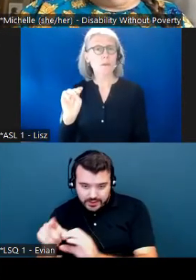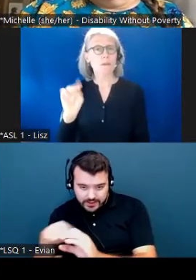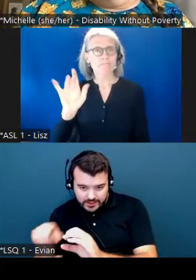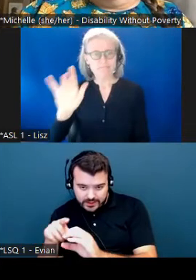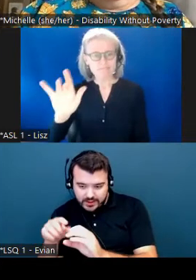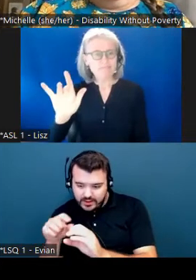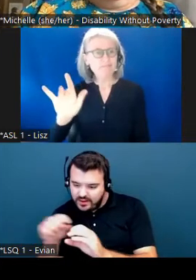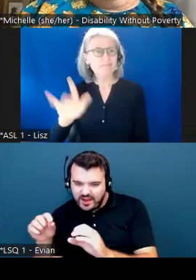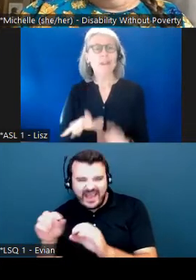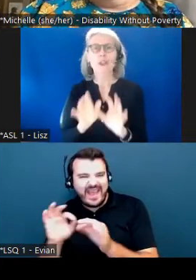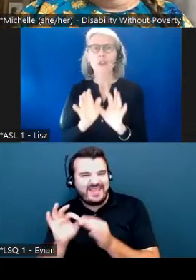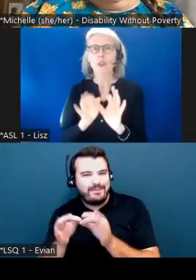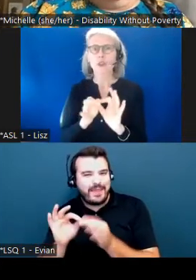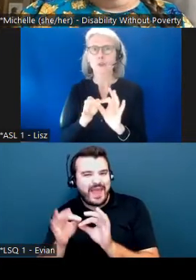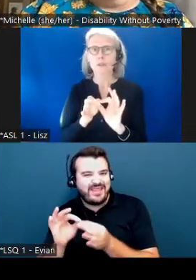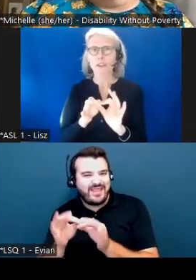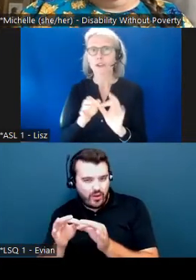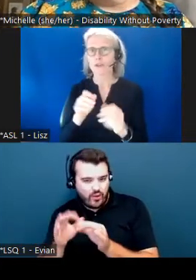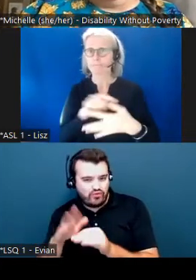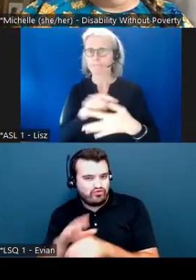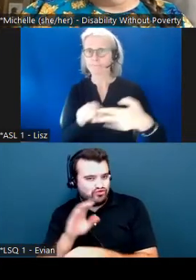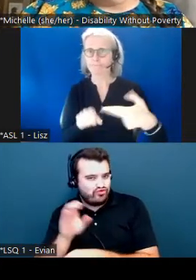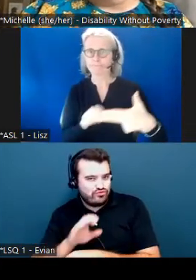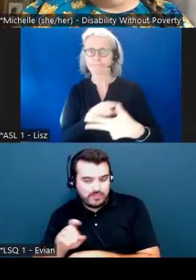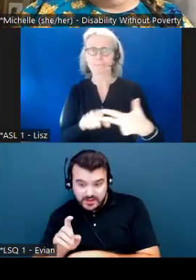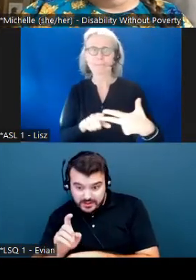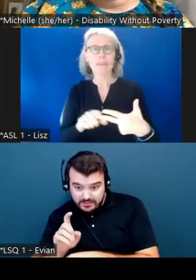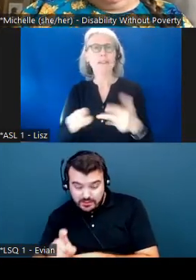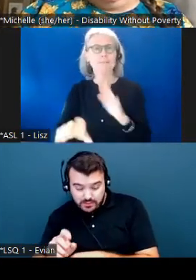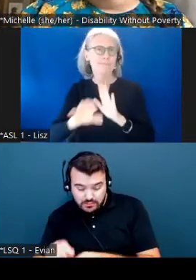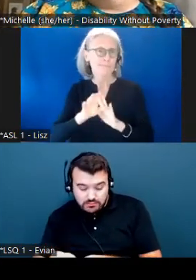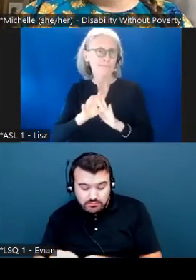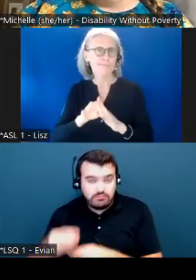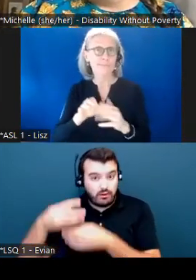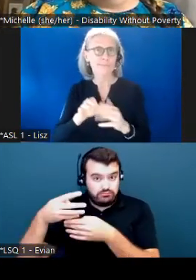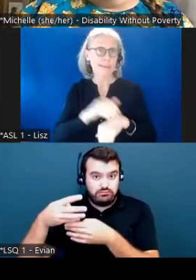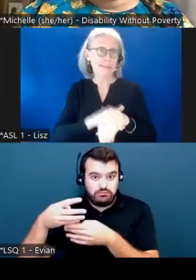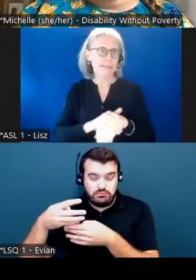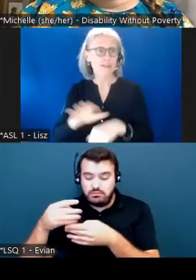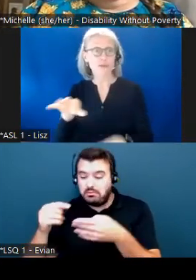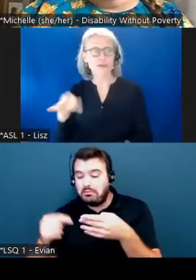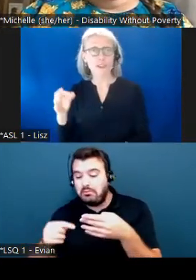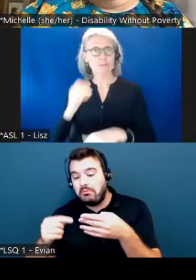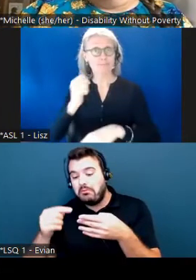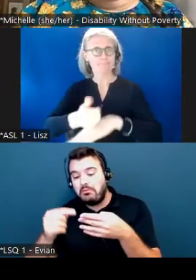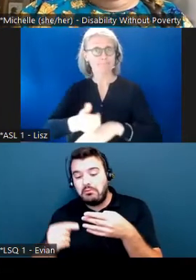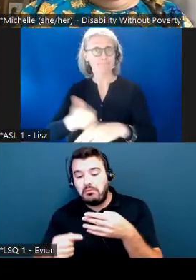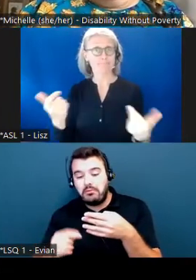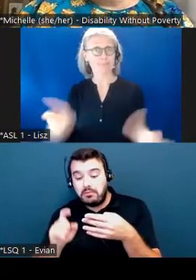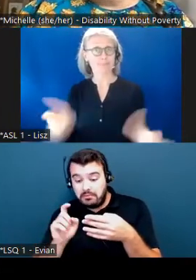THIS OPTION, YOU WILL NOT NEED TO CHANGE LANGUAGE SETTINGS AGAIN DURING THE PRESENTATION. YOU